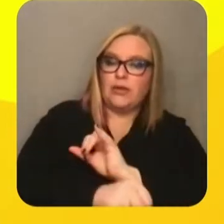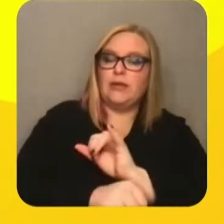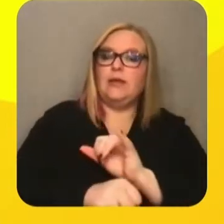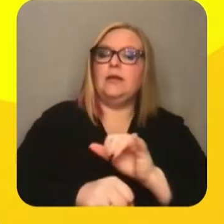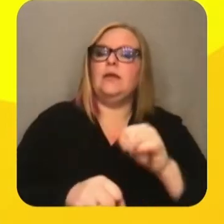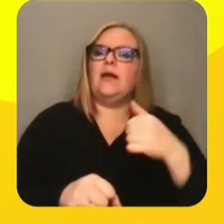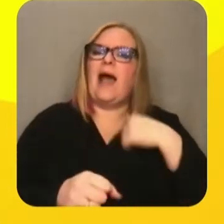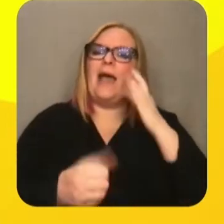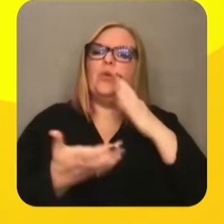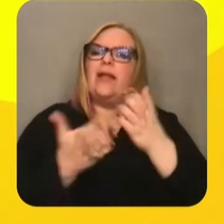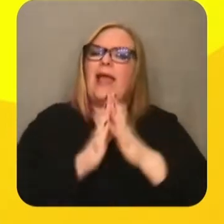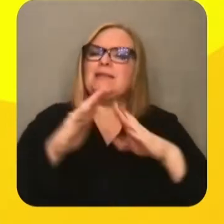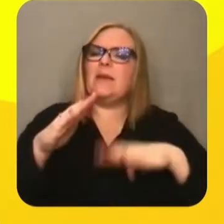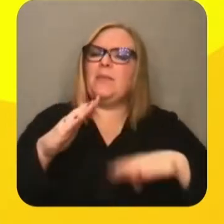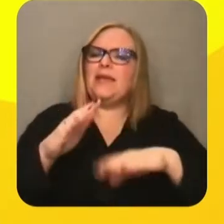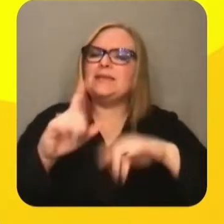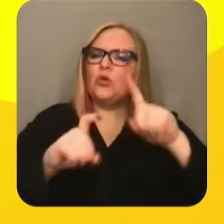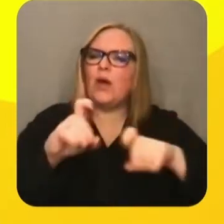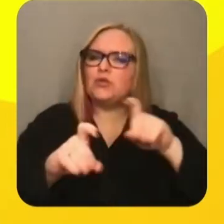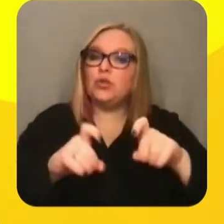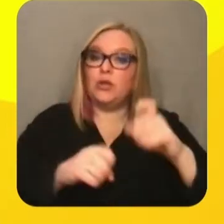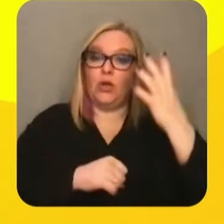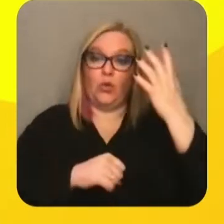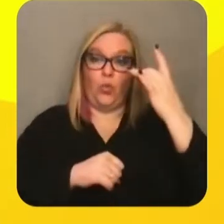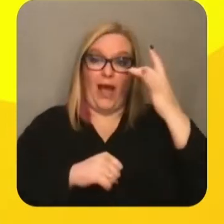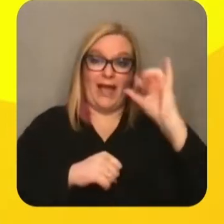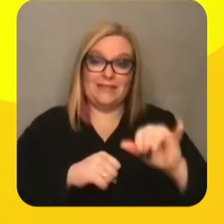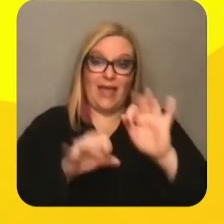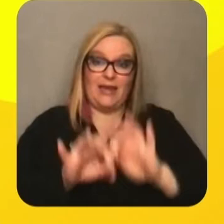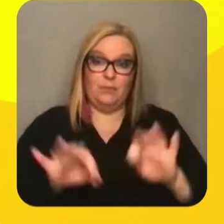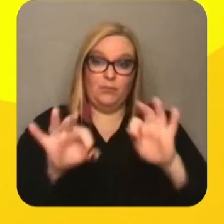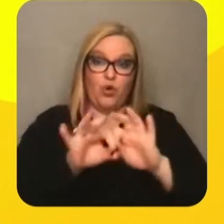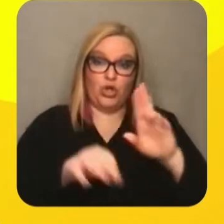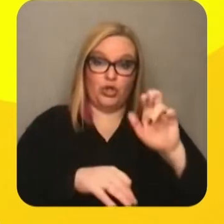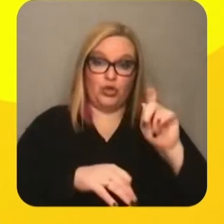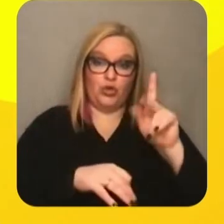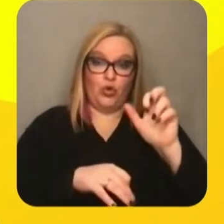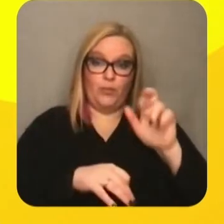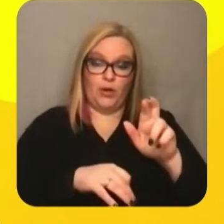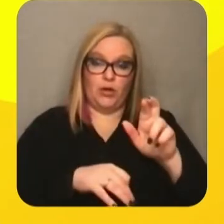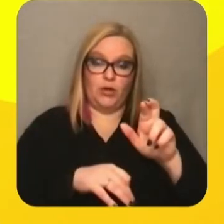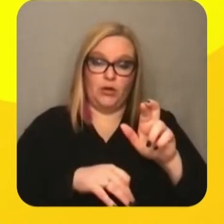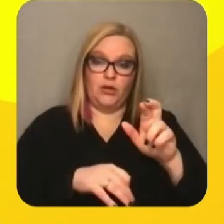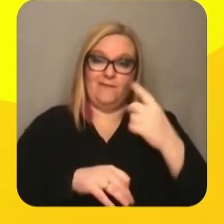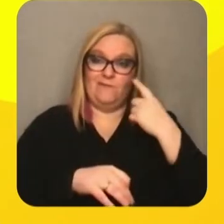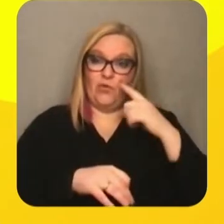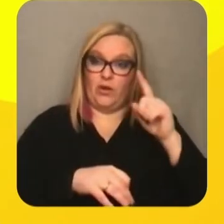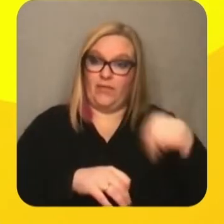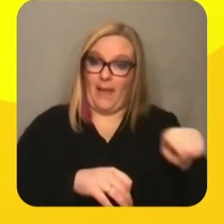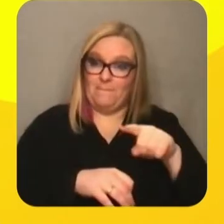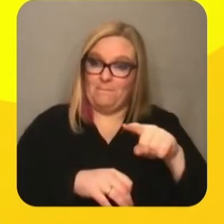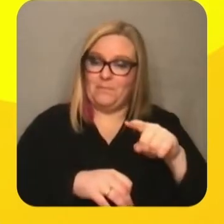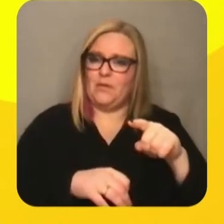Why is this important to Uber or why do you think this is worth the effort we're putting into it? Absolutely.